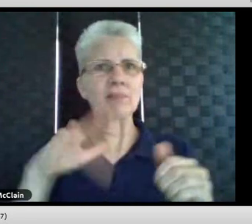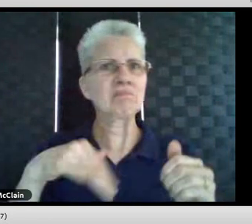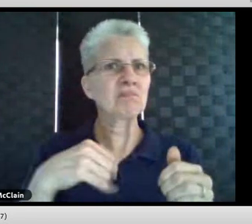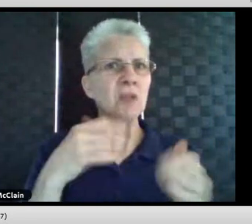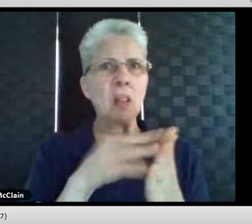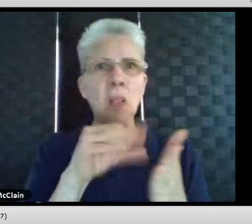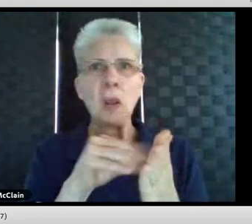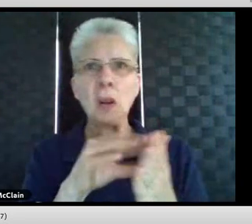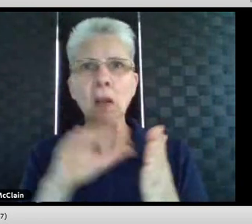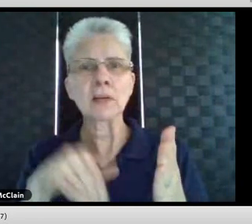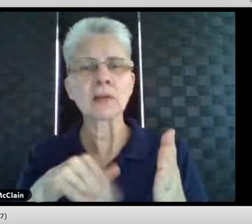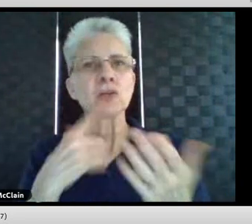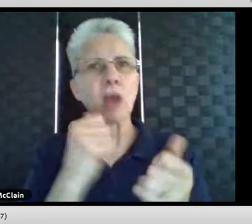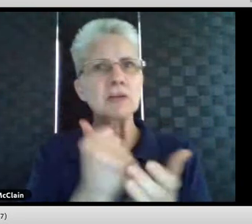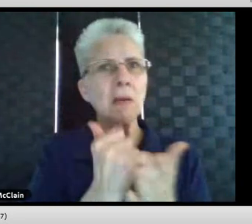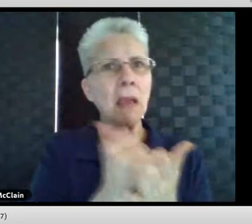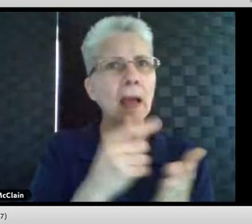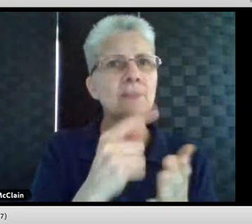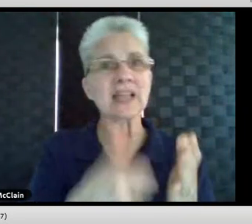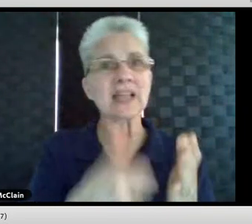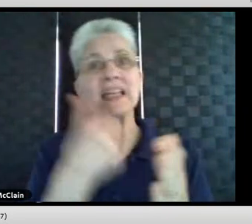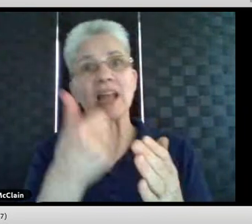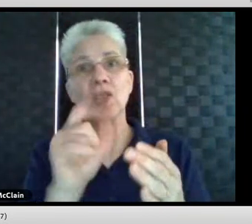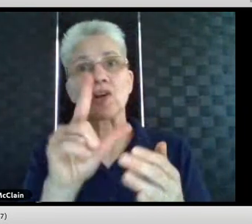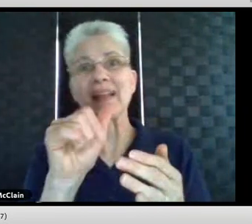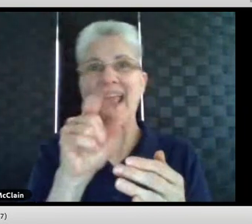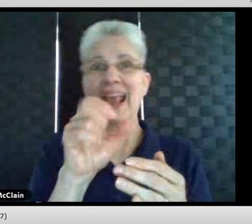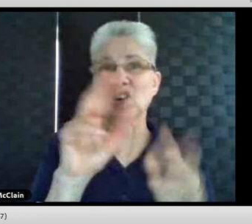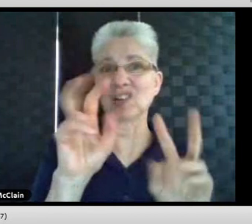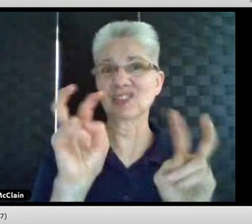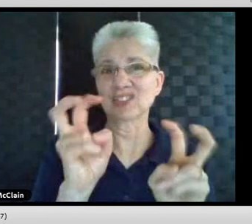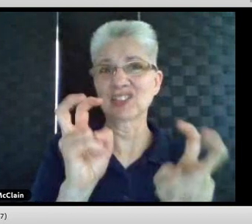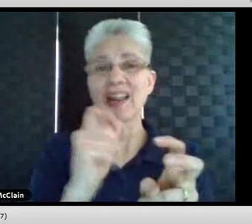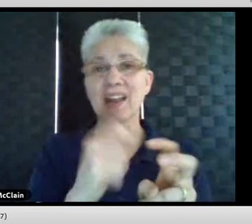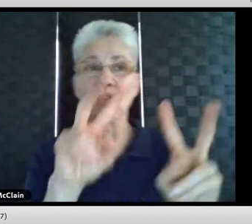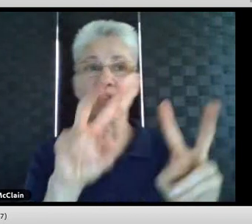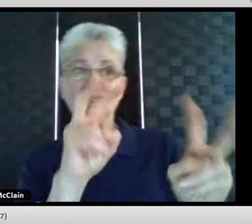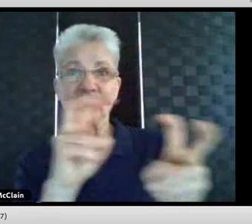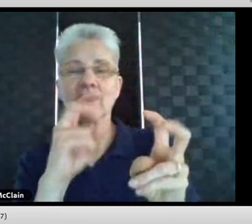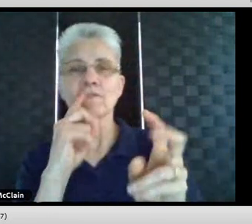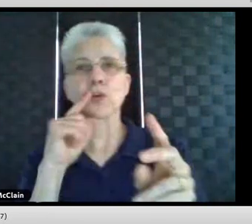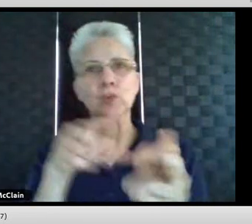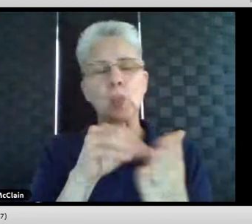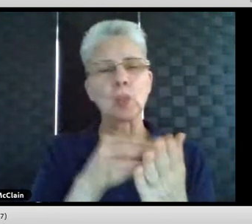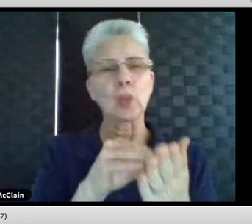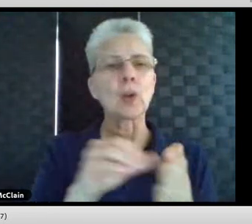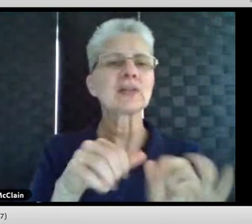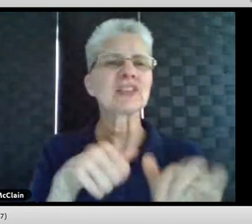trying to get help, so it's another layer. So that can be, you know, kind of a challenge. They don't often understand